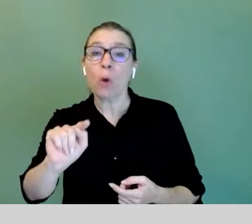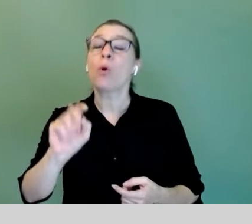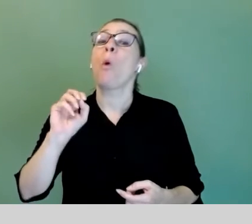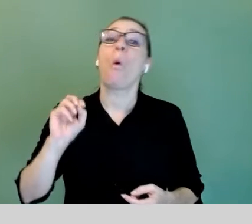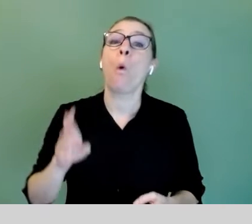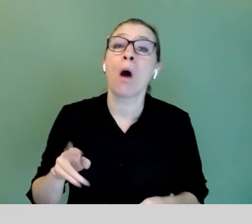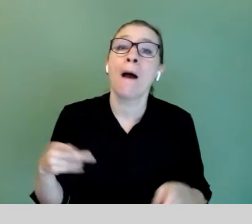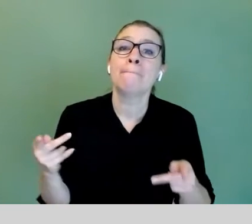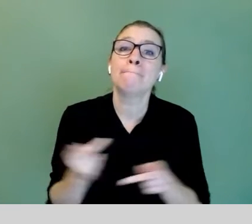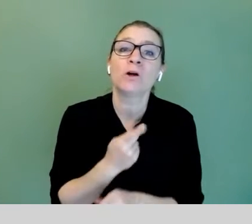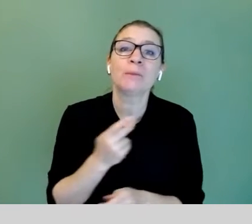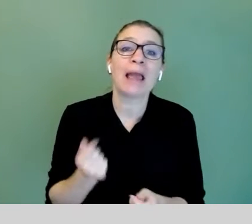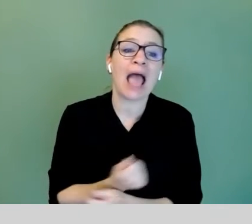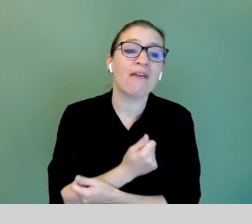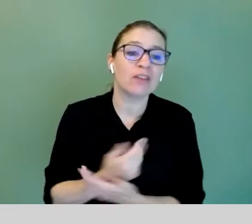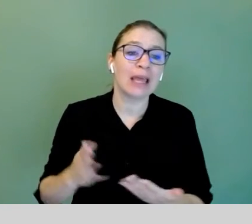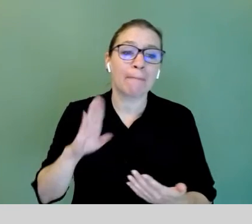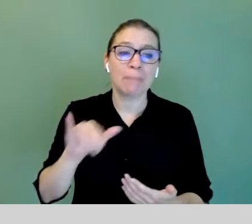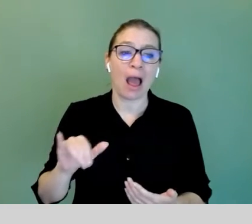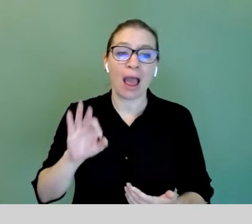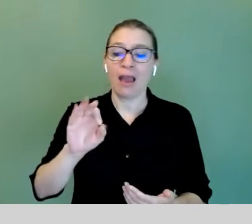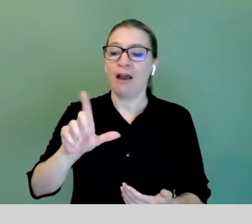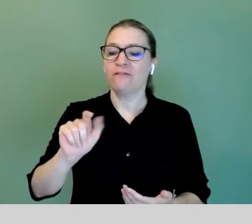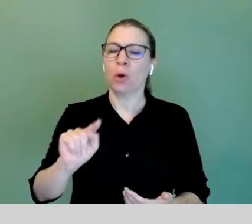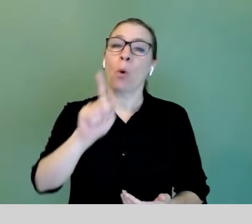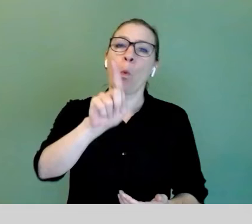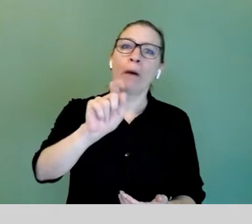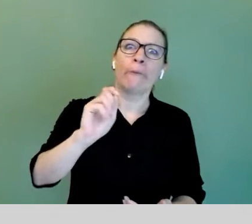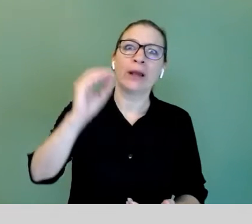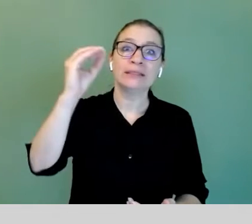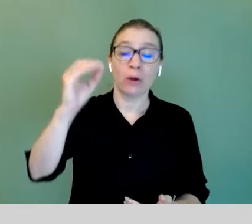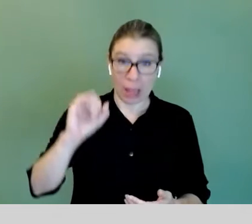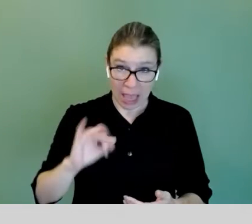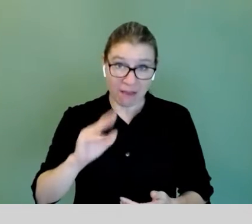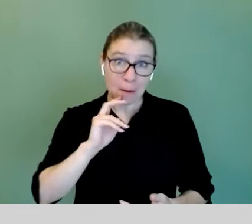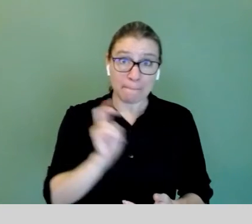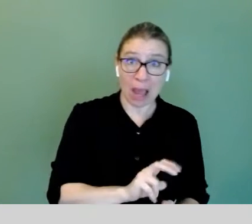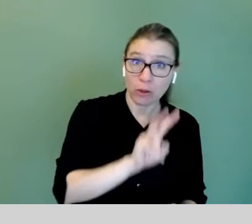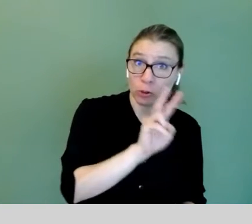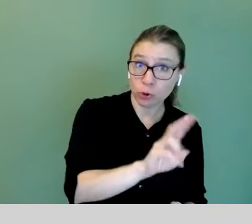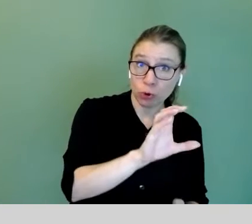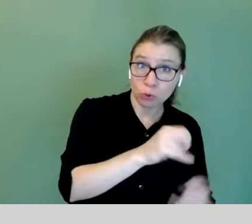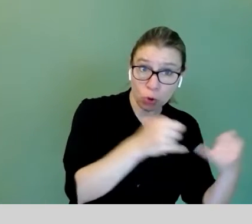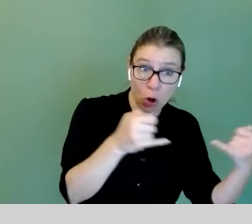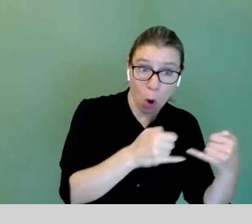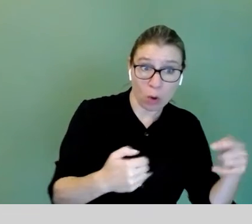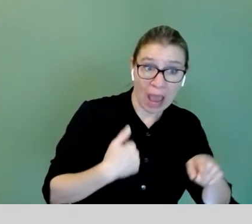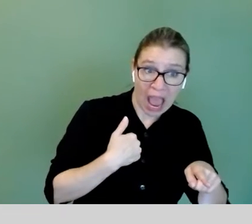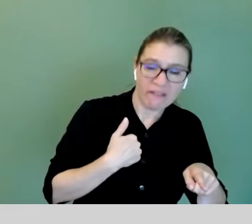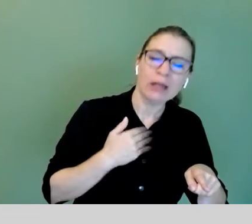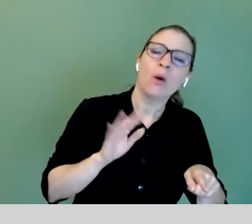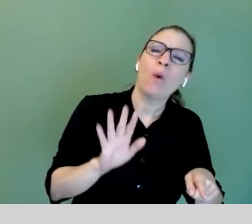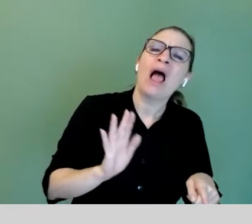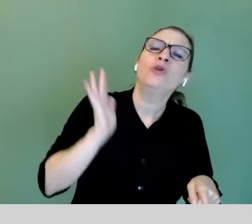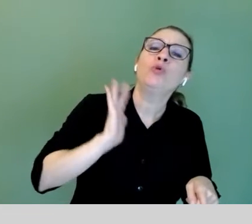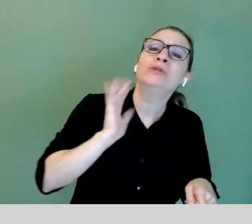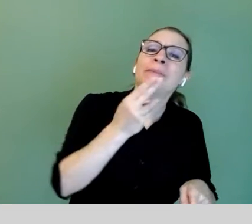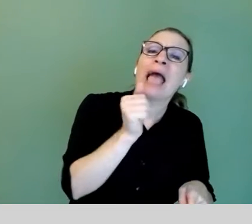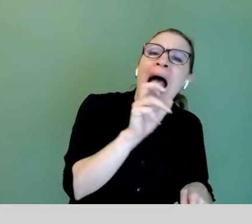or you multiplied everything by an float, for example, 1.0. If you see something in your Python 2 codes, okay, that was a hack.